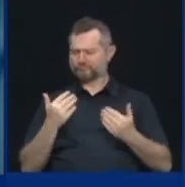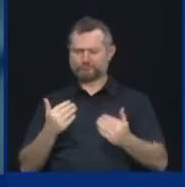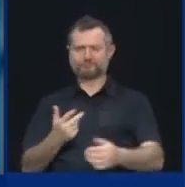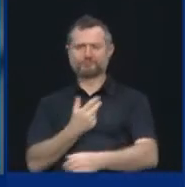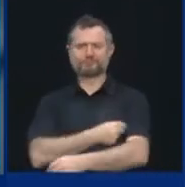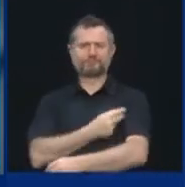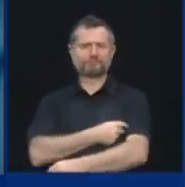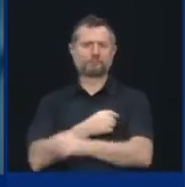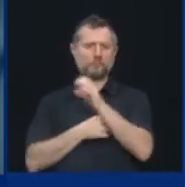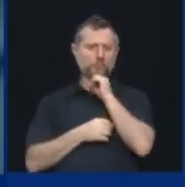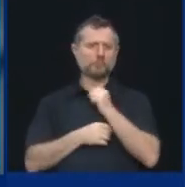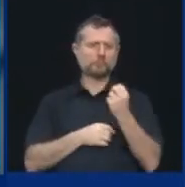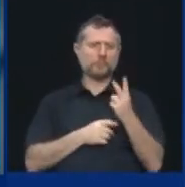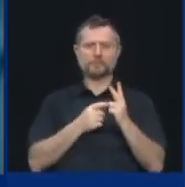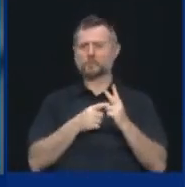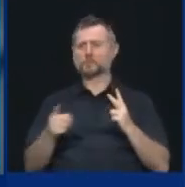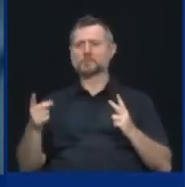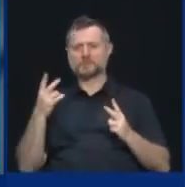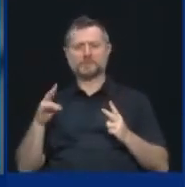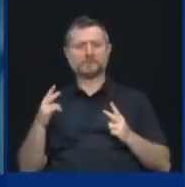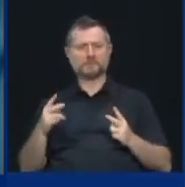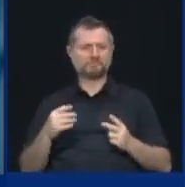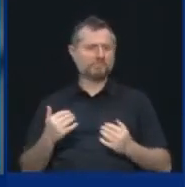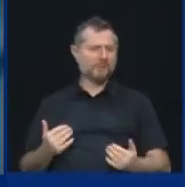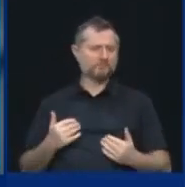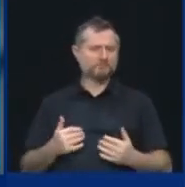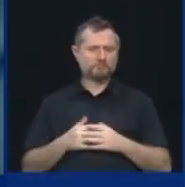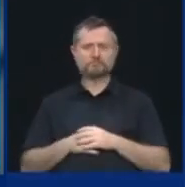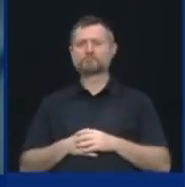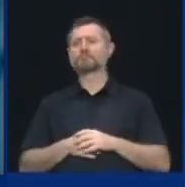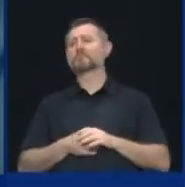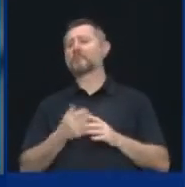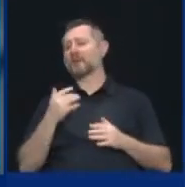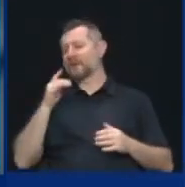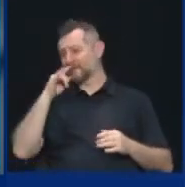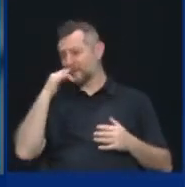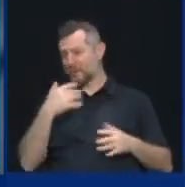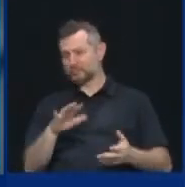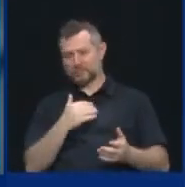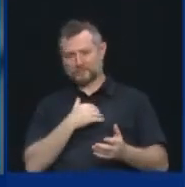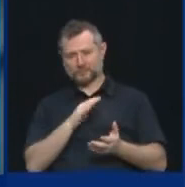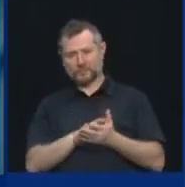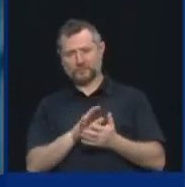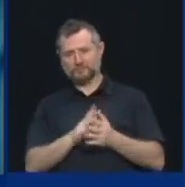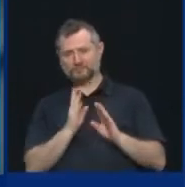ALSO IF A SCHLOO -- THEY SHOULD NOT BE VACCINATING 12 TO 17-YEAR-OLDS.